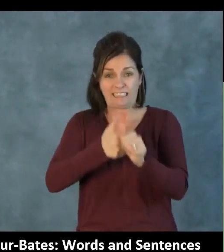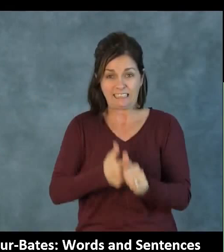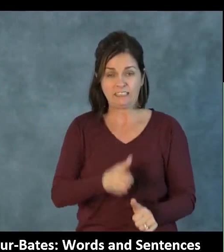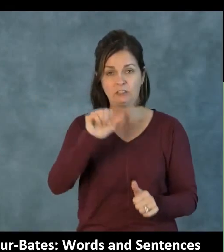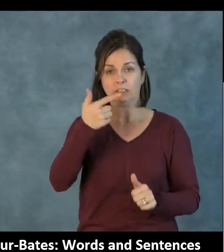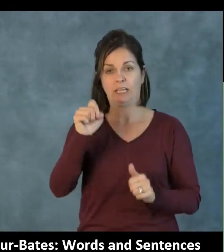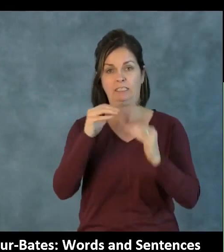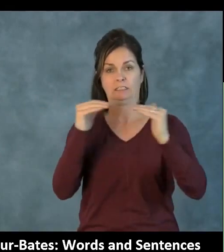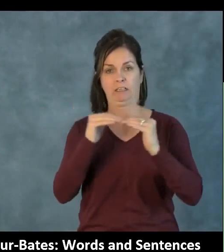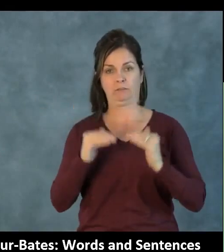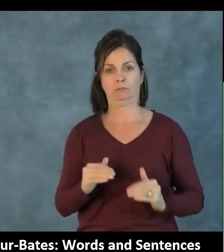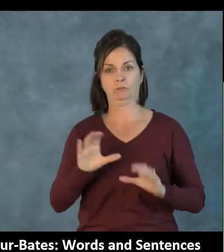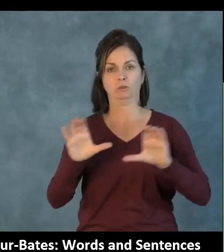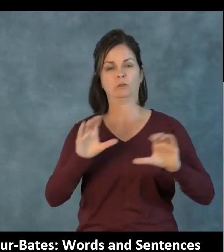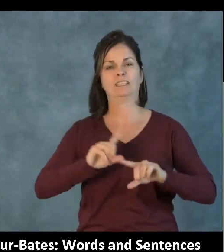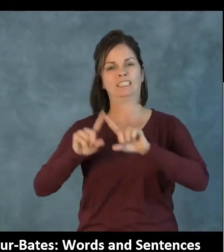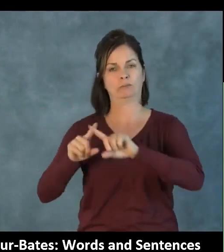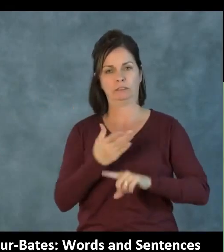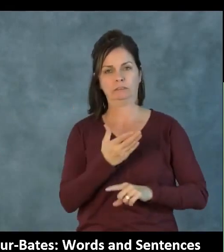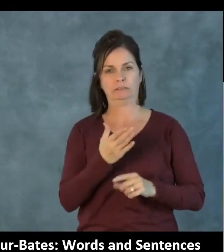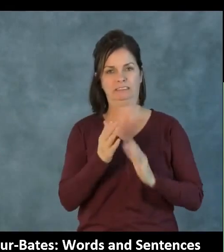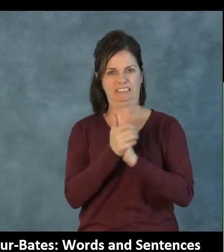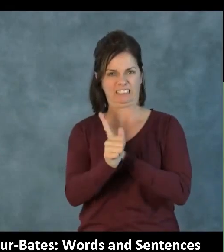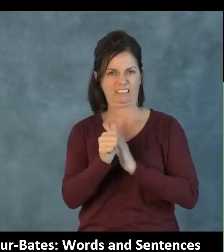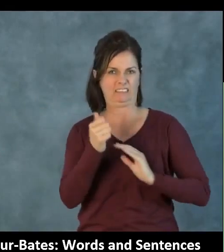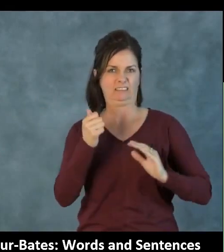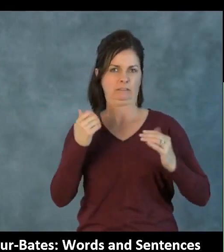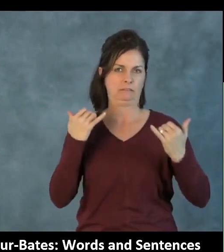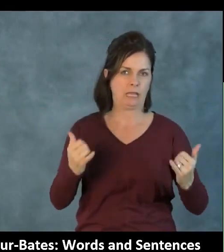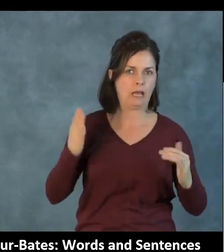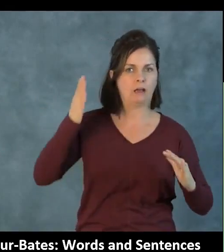Let's take a look at that table right now.